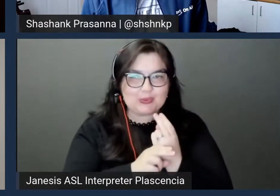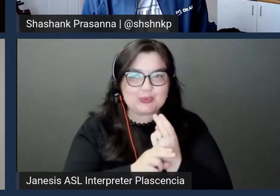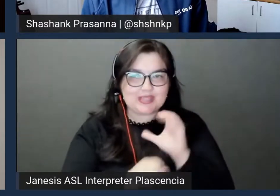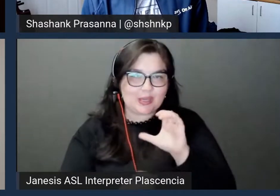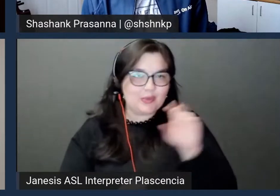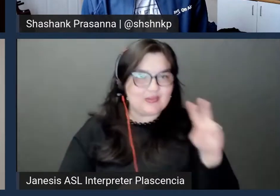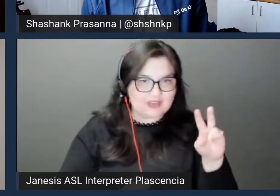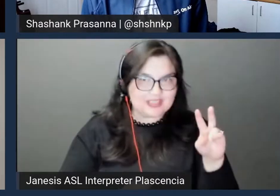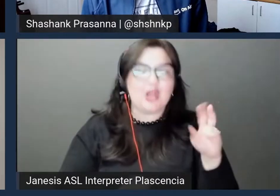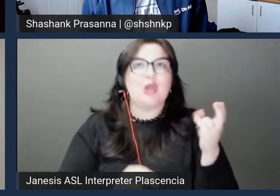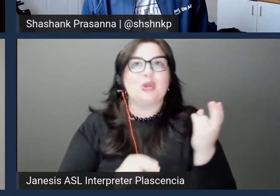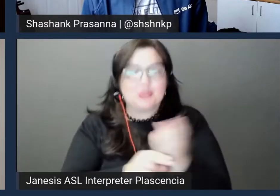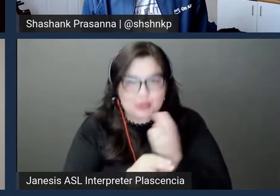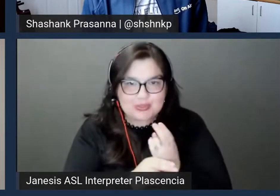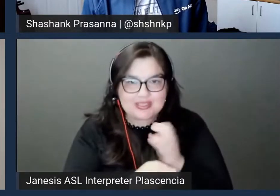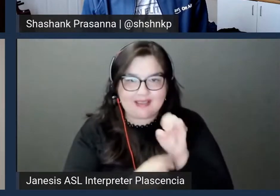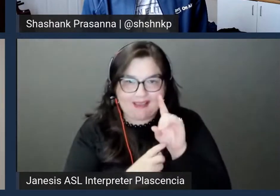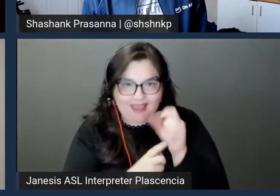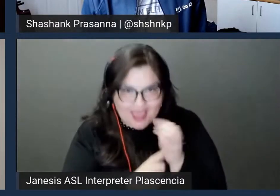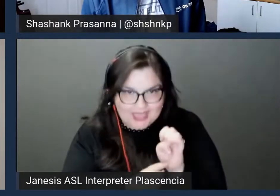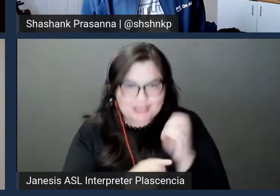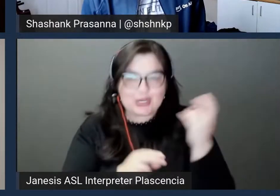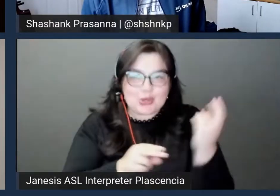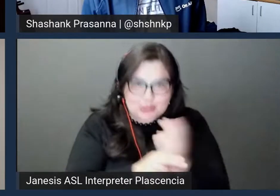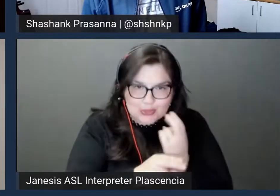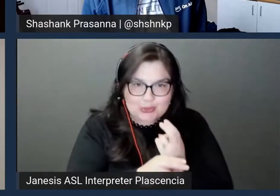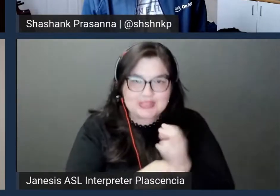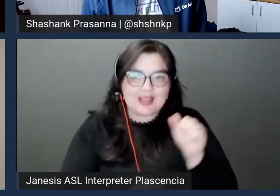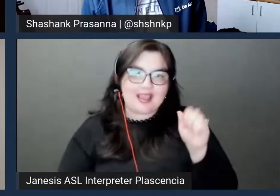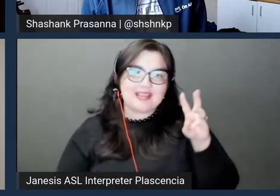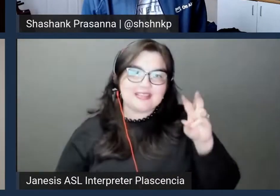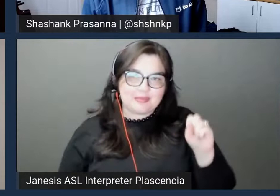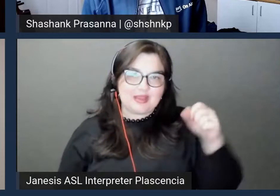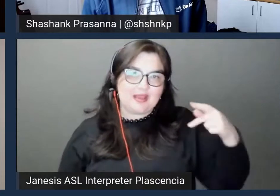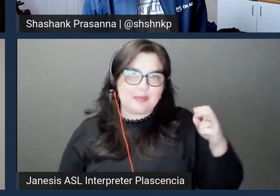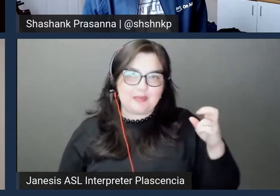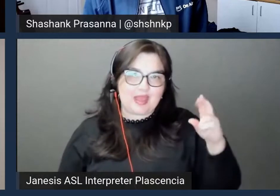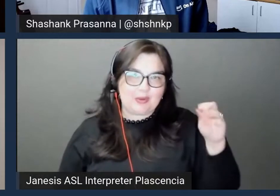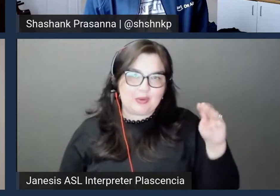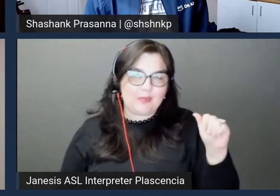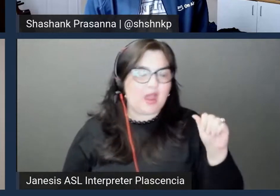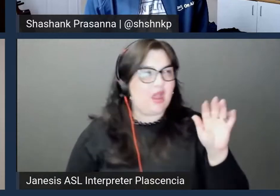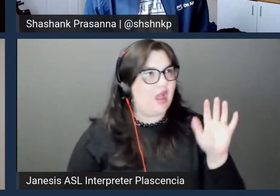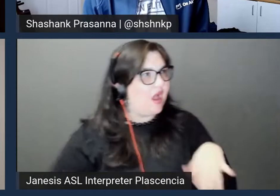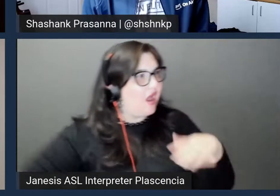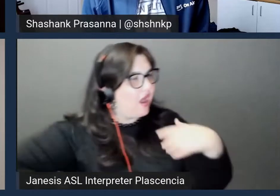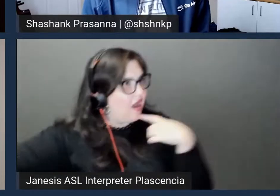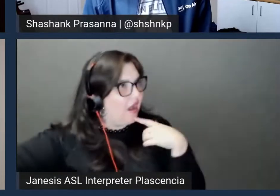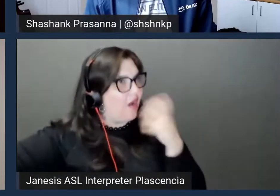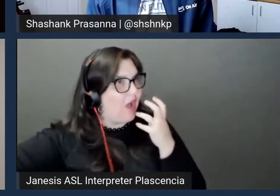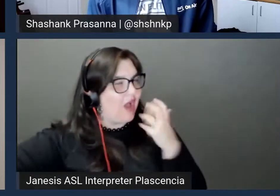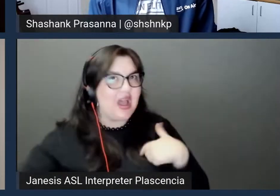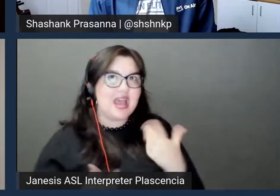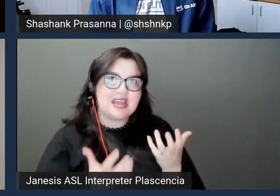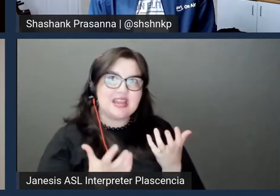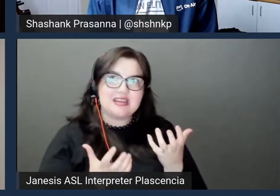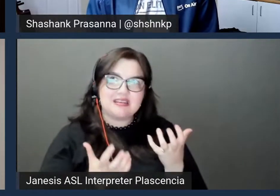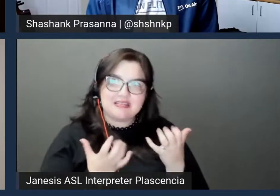The use case, of course, it's food and cameras. I want a camera in my face that'll count